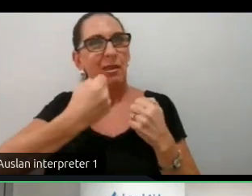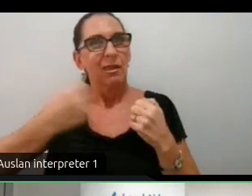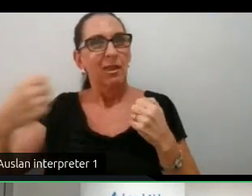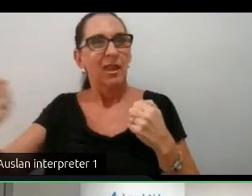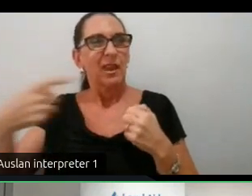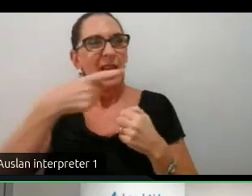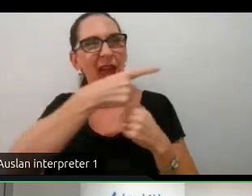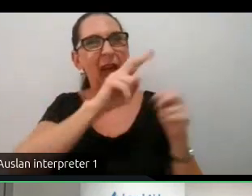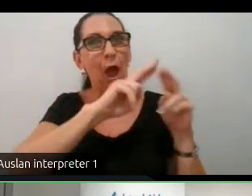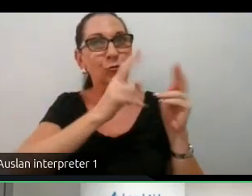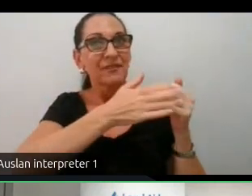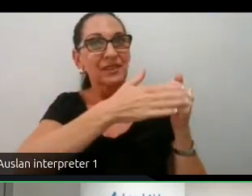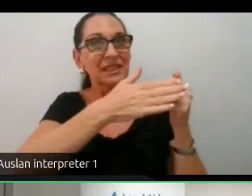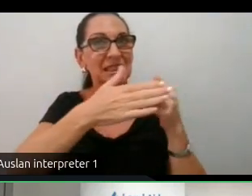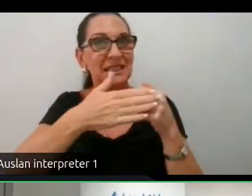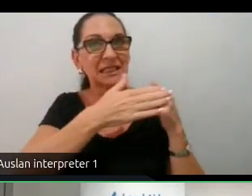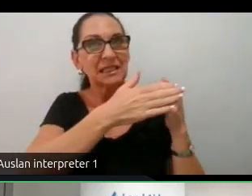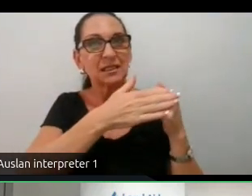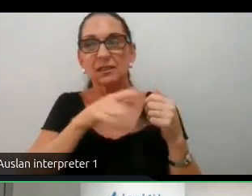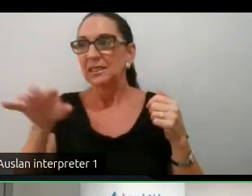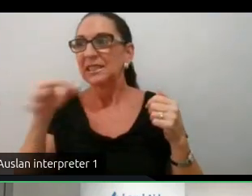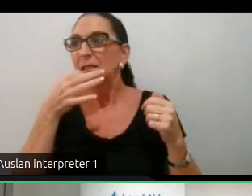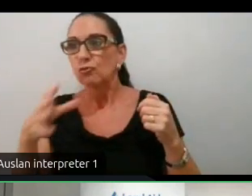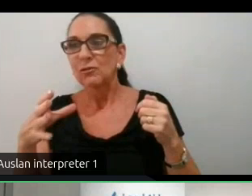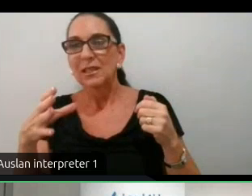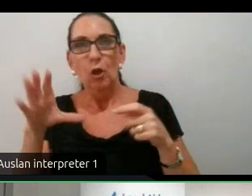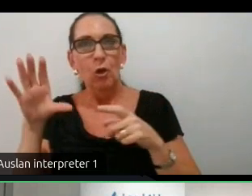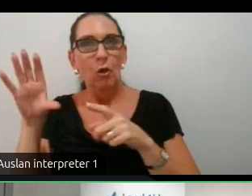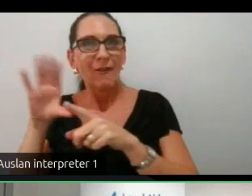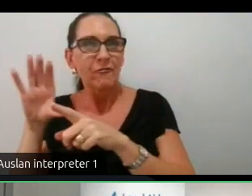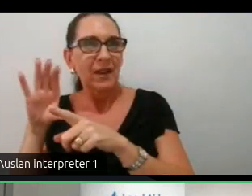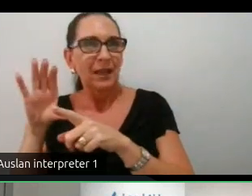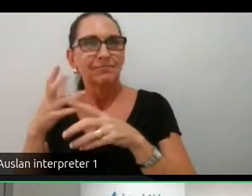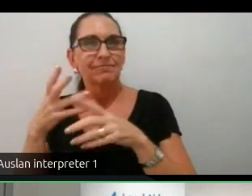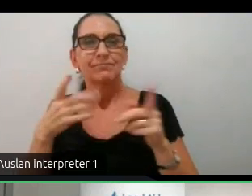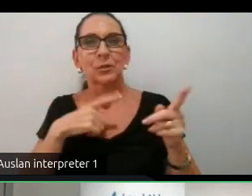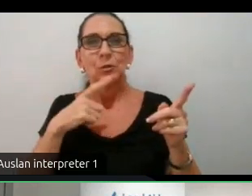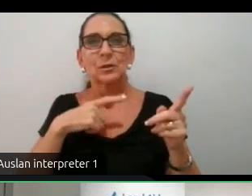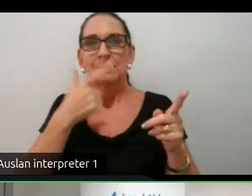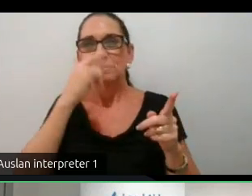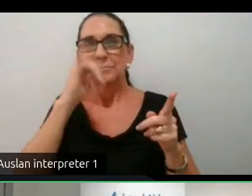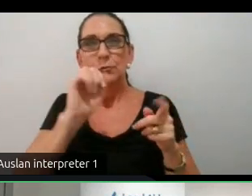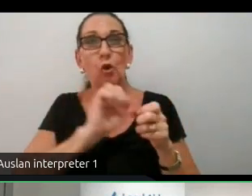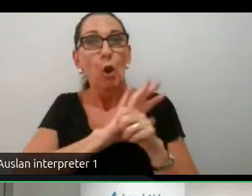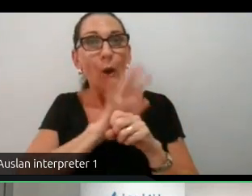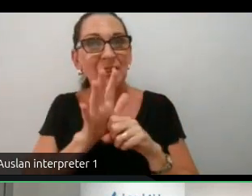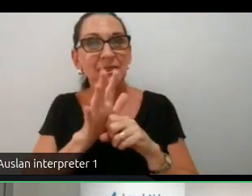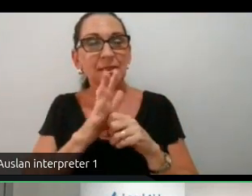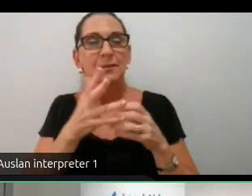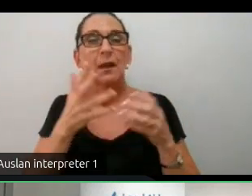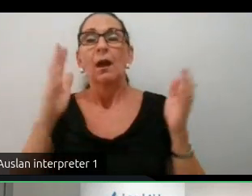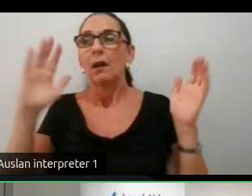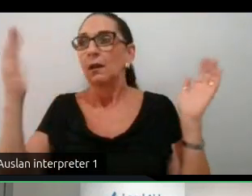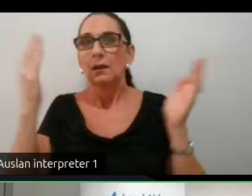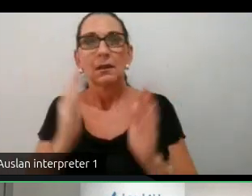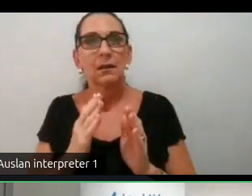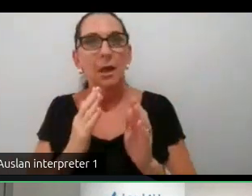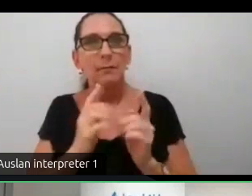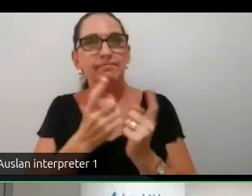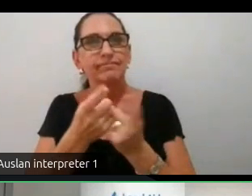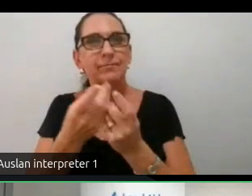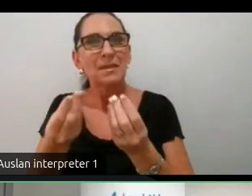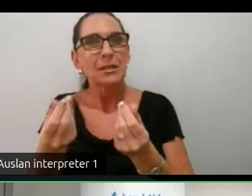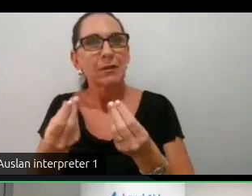houses have blown out due to initially it was co shortage of materials shortage of appropriate